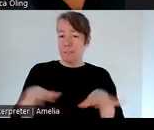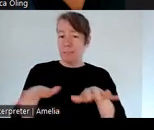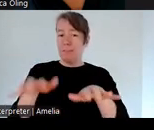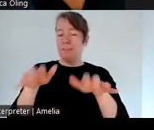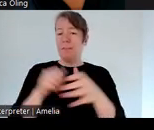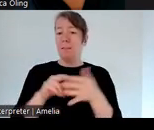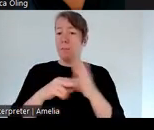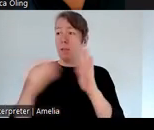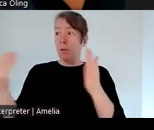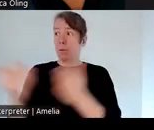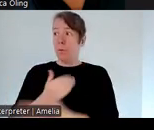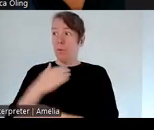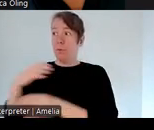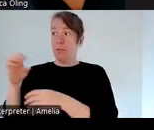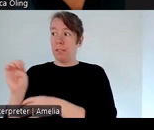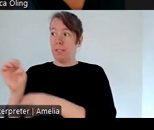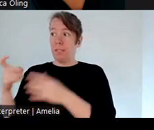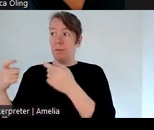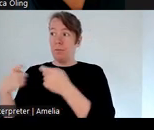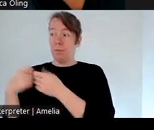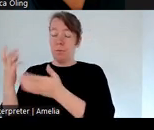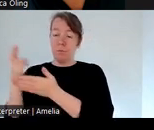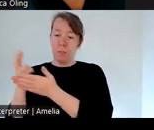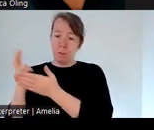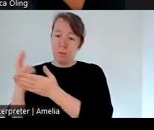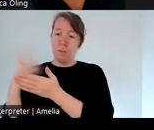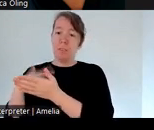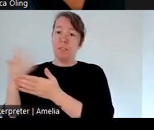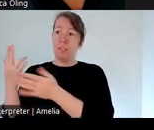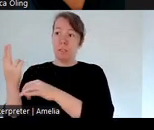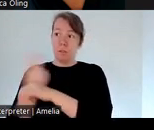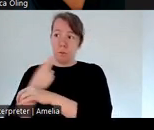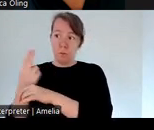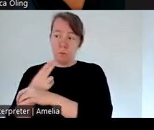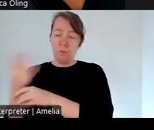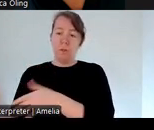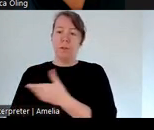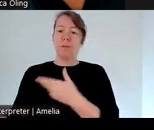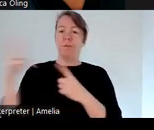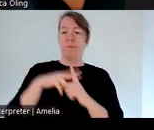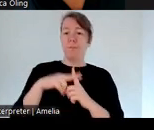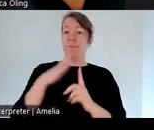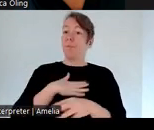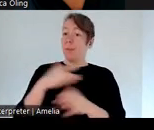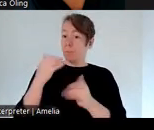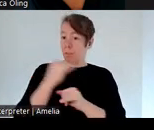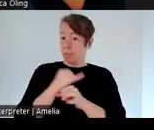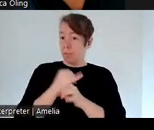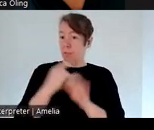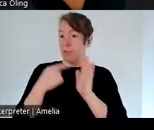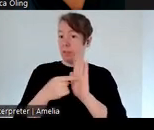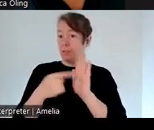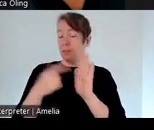people will be able to do that as well. And I'll use my institution as an example here. I work at the Fashion Institute of Technology.